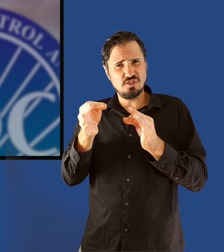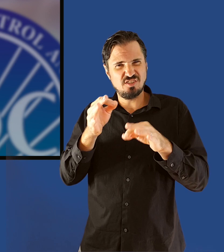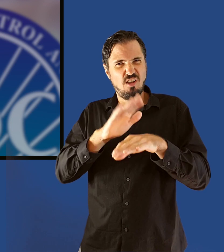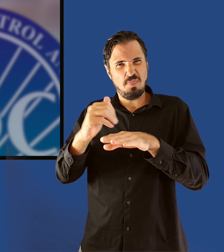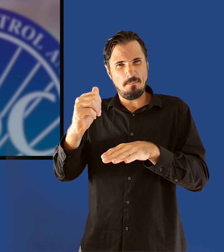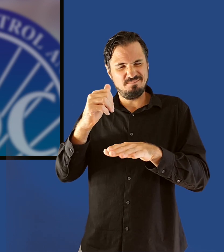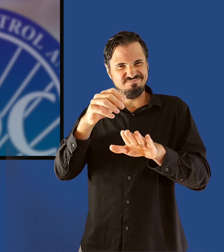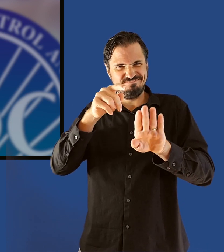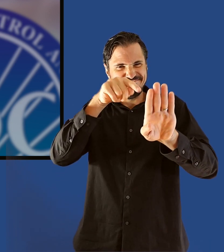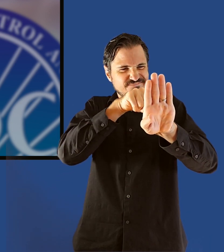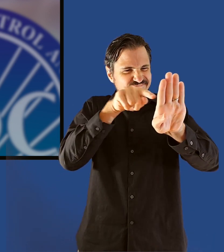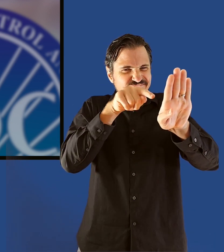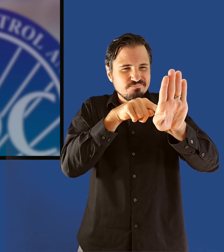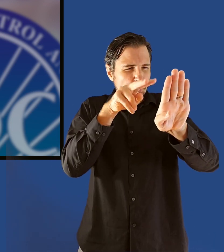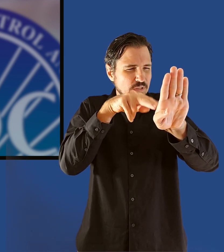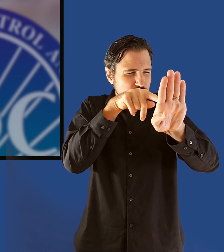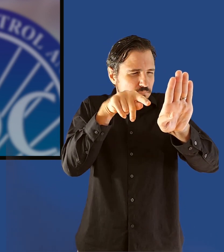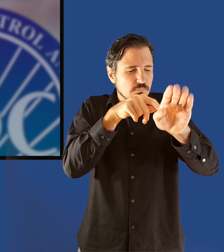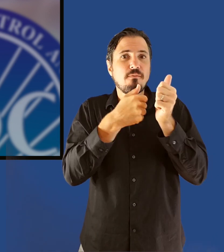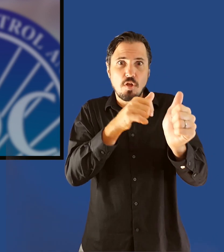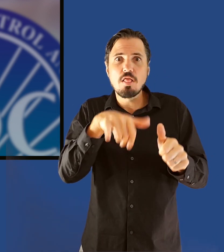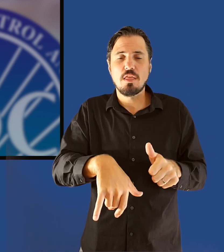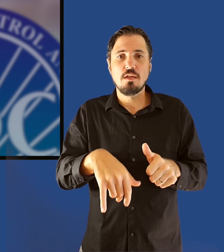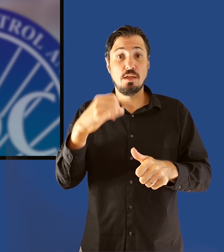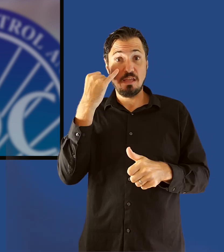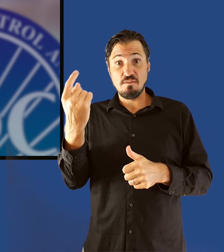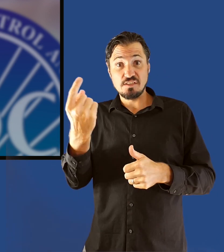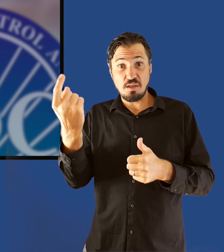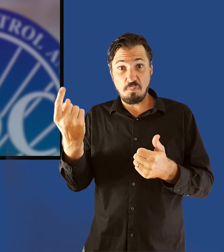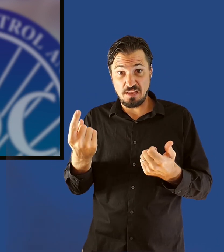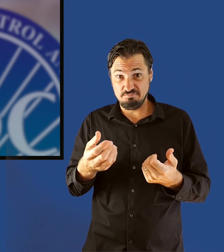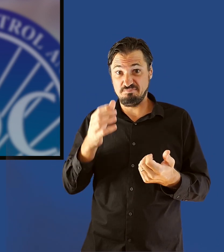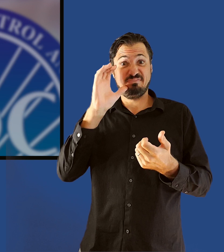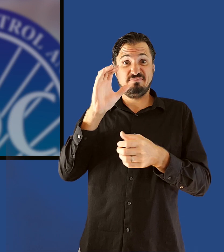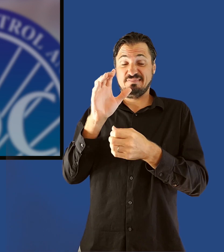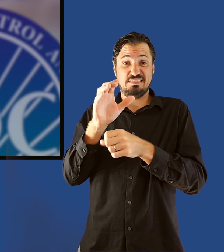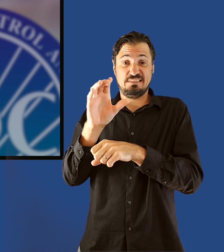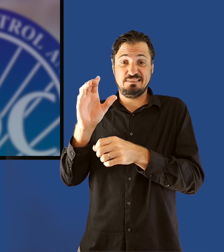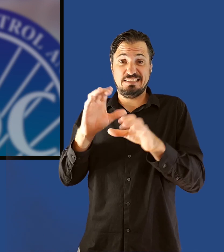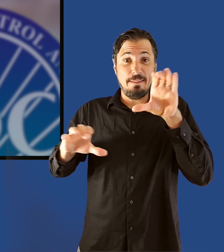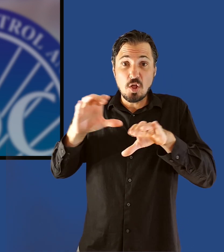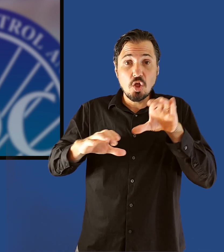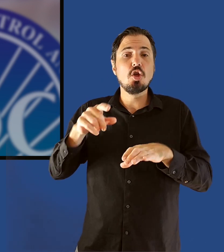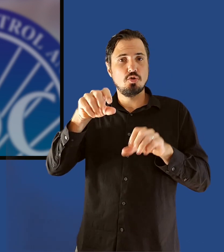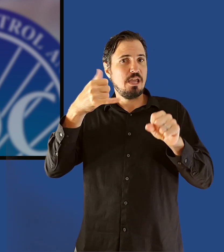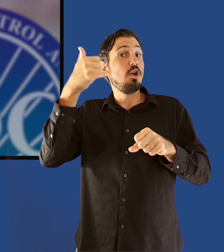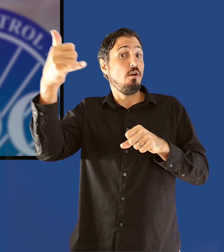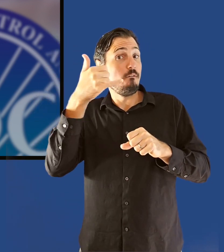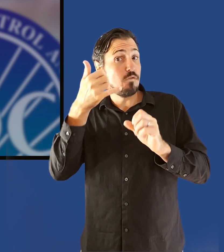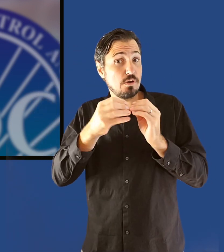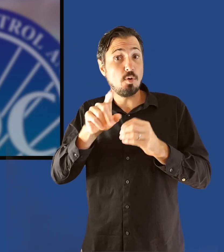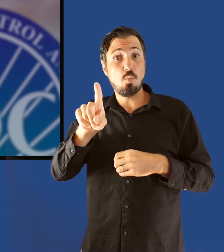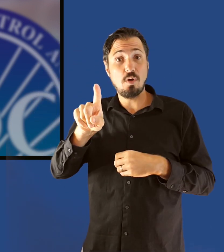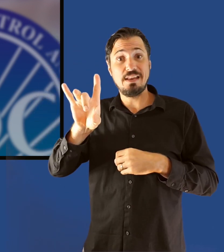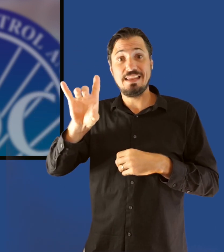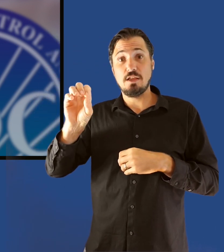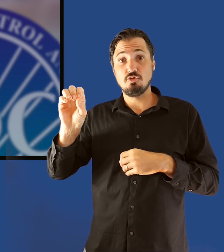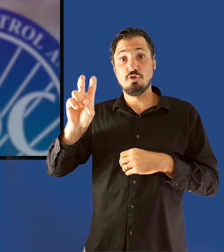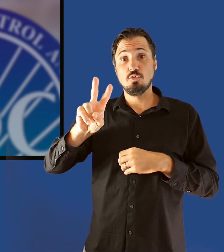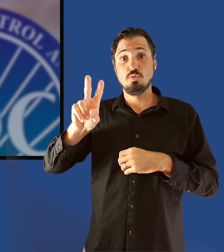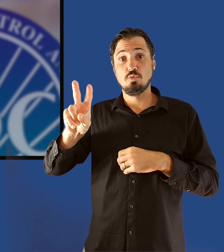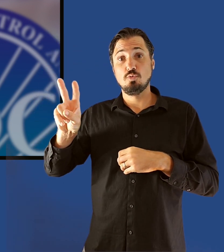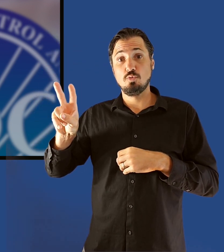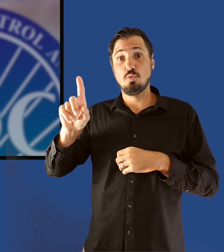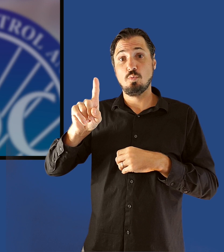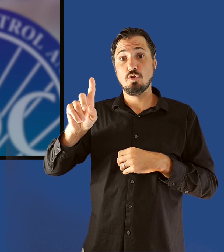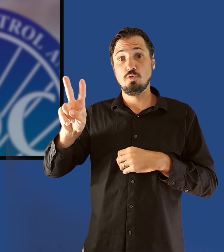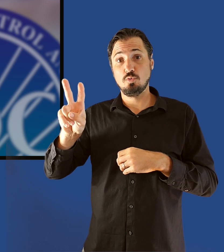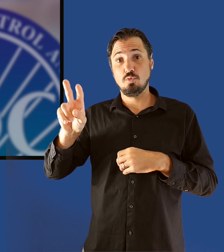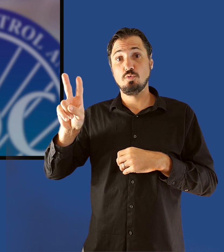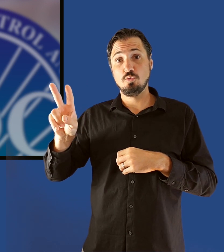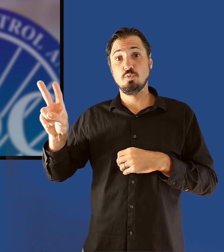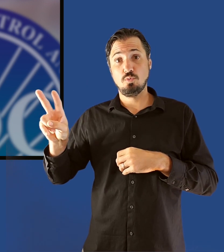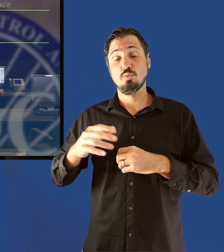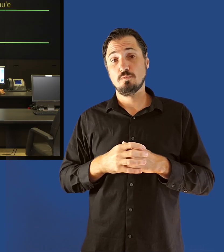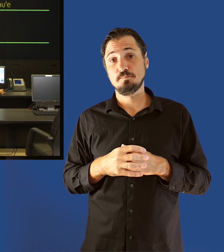If you have an incident in which someone is in distress from chemical exposure, call the Poison Center at 1-800-222-1222.